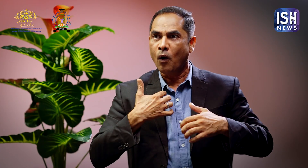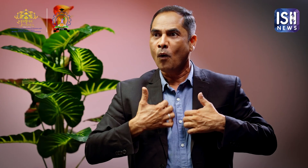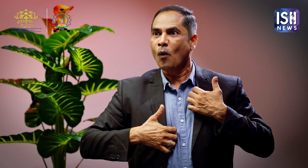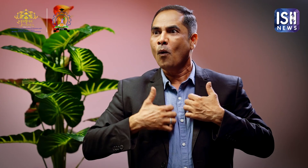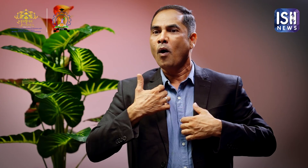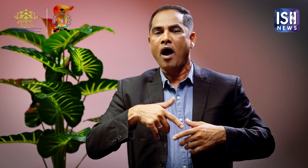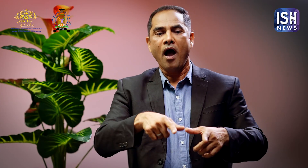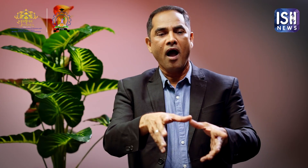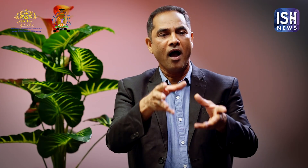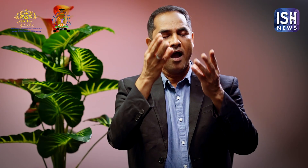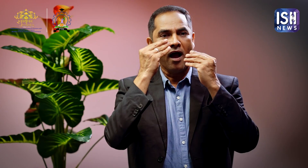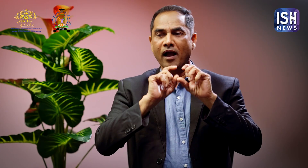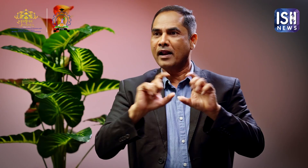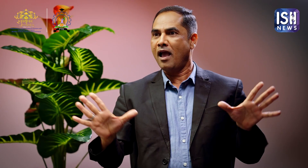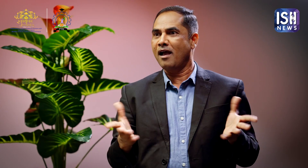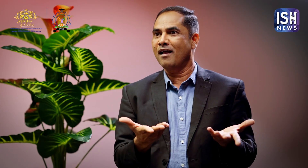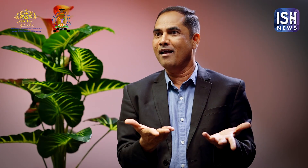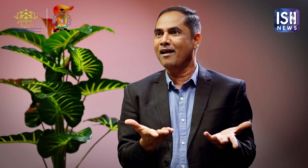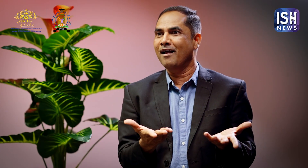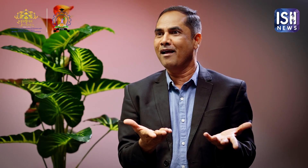This observation was enlightening and allowed me to develop methods based on my findings.